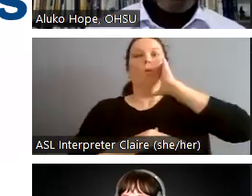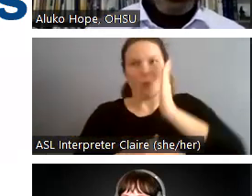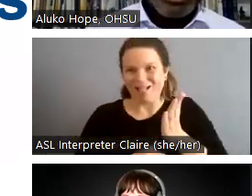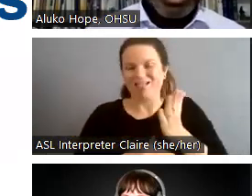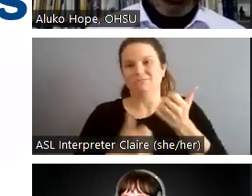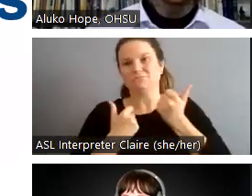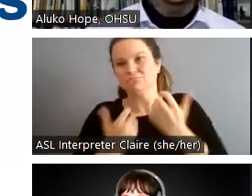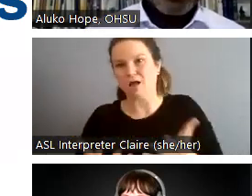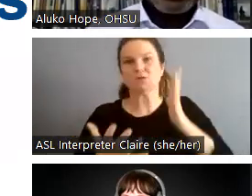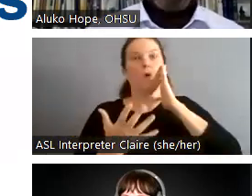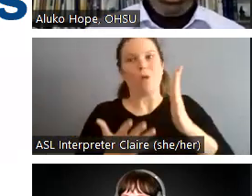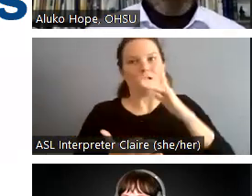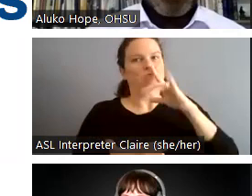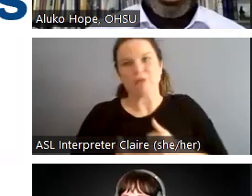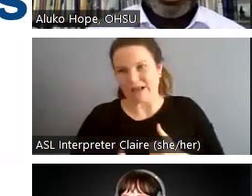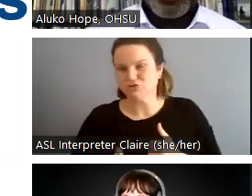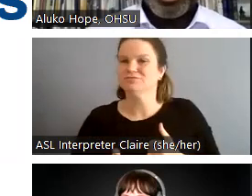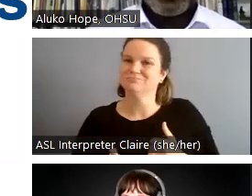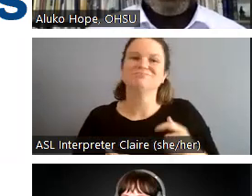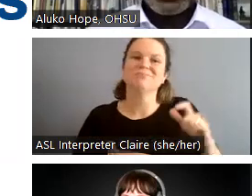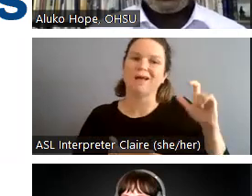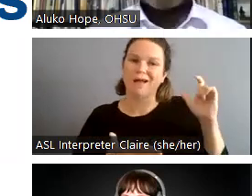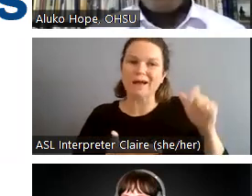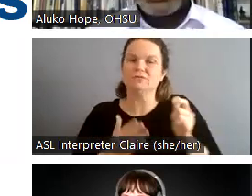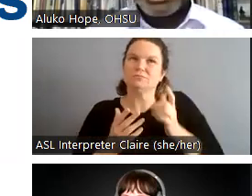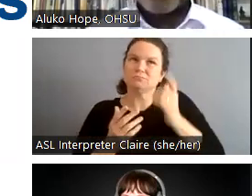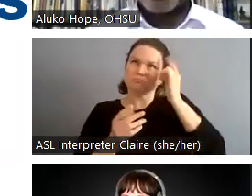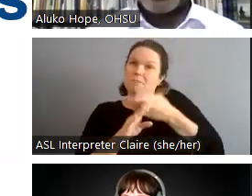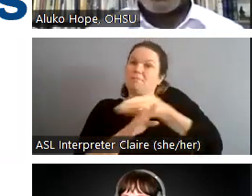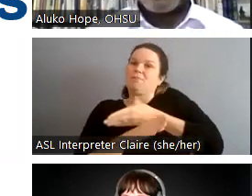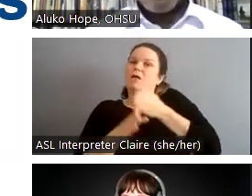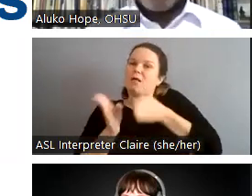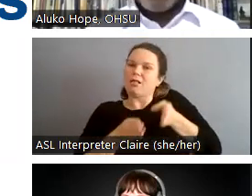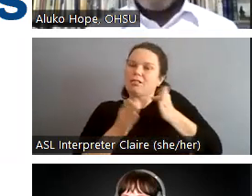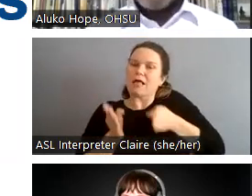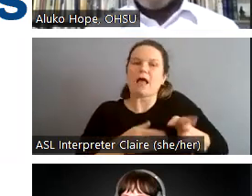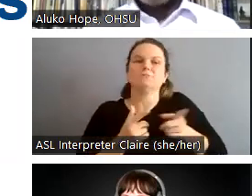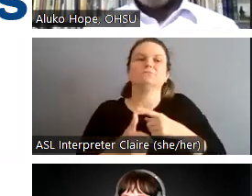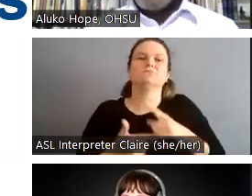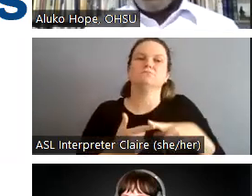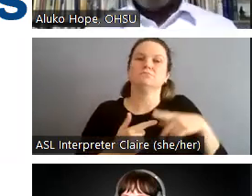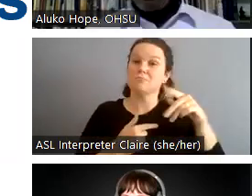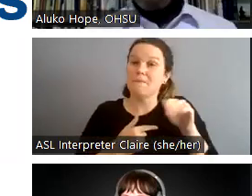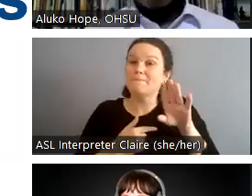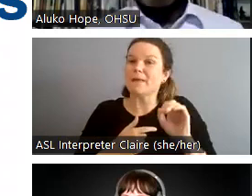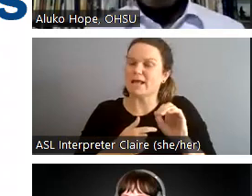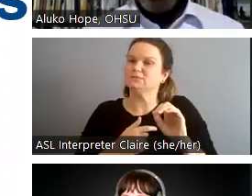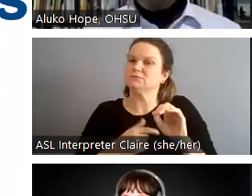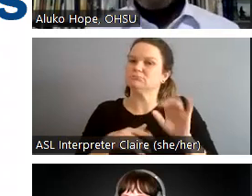prioritizing your activities, planning very carefully for your activities, pacing appropriately, and then learning